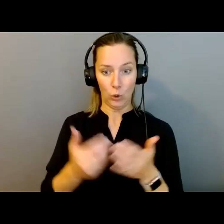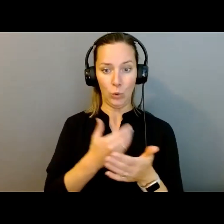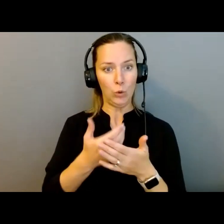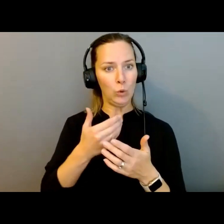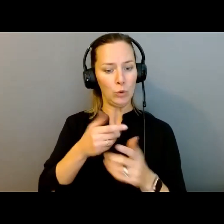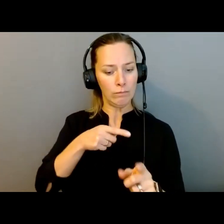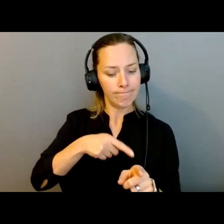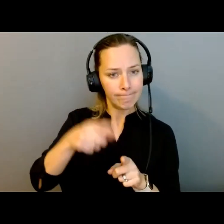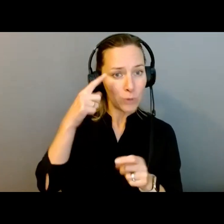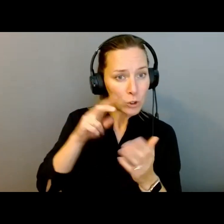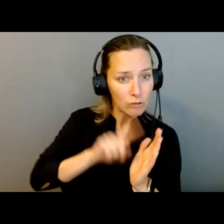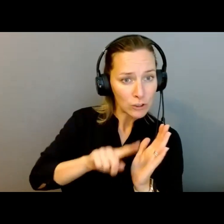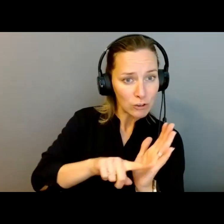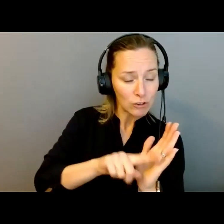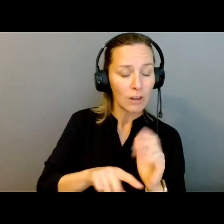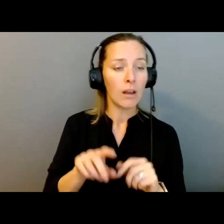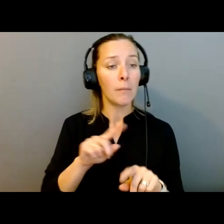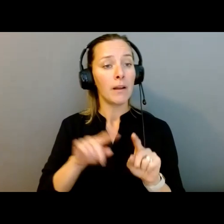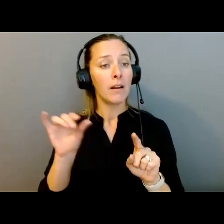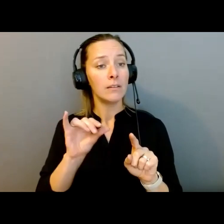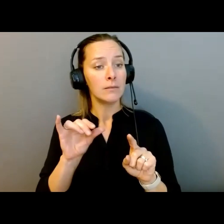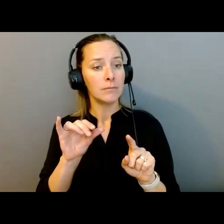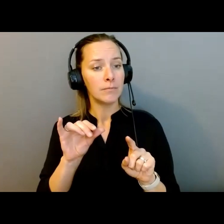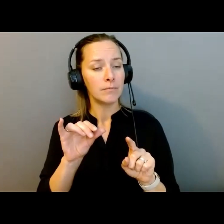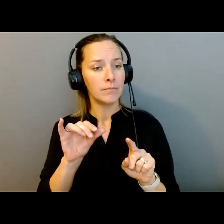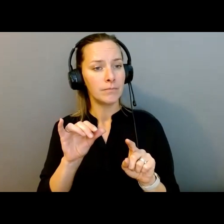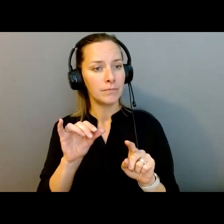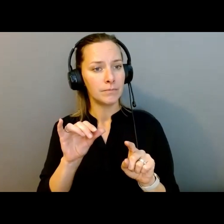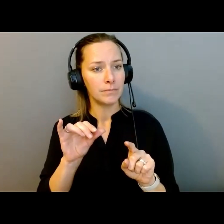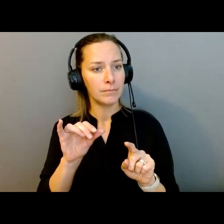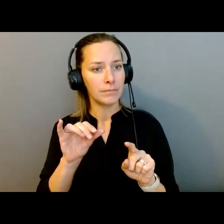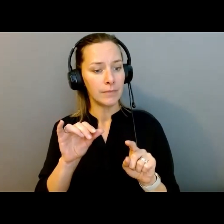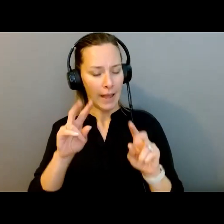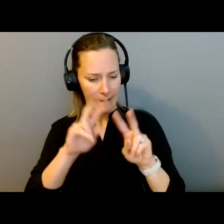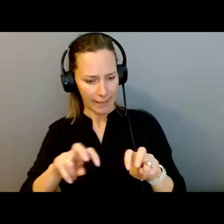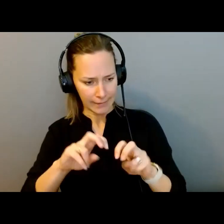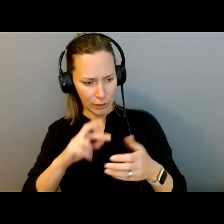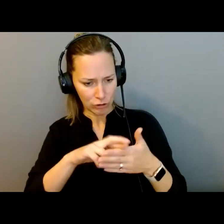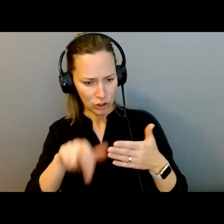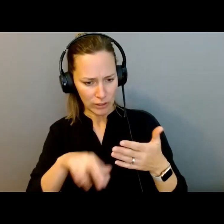and also through providing an analysis that could be applied to public policy. So, to have people